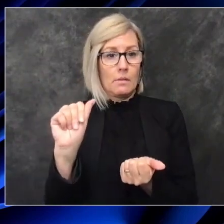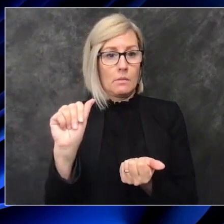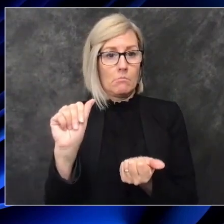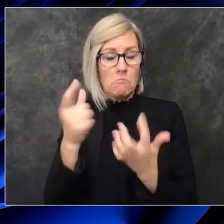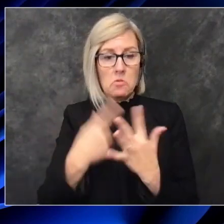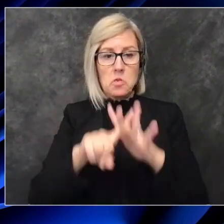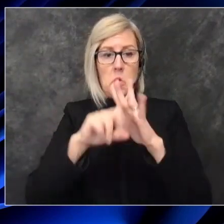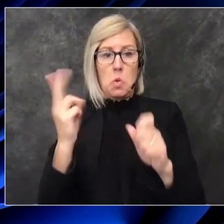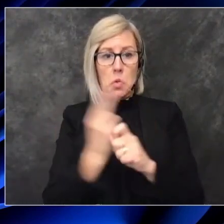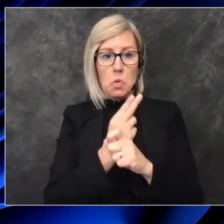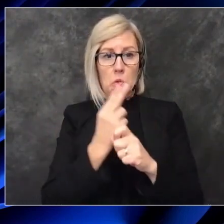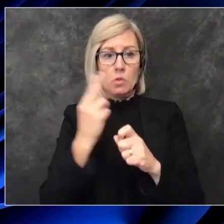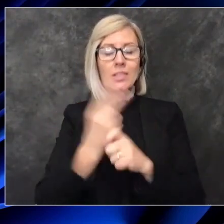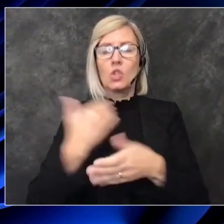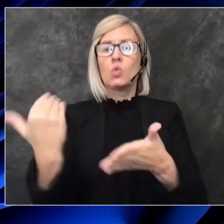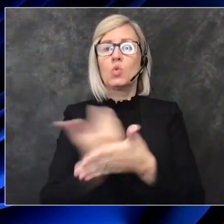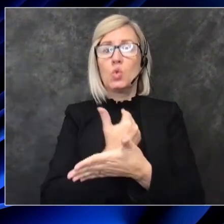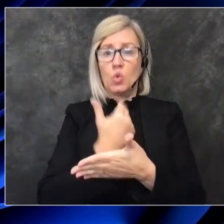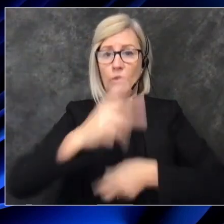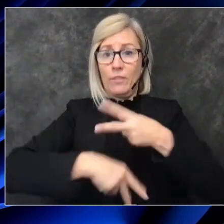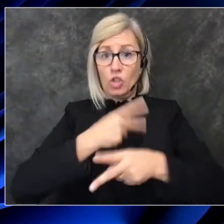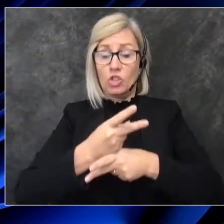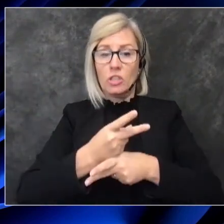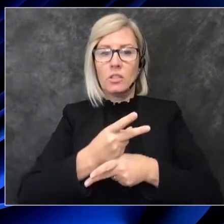of Windows. I hope that they feel.